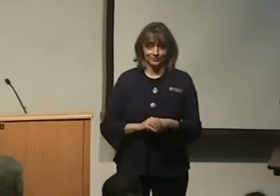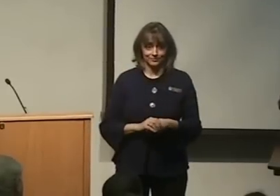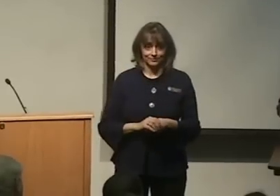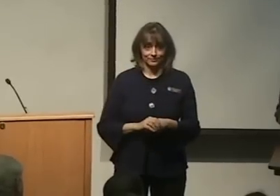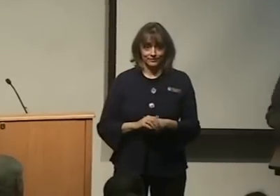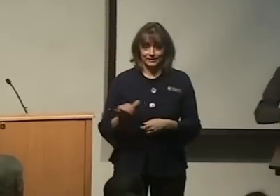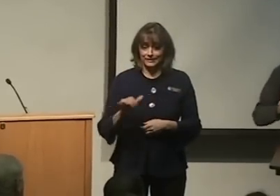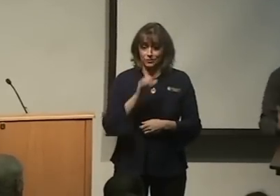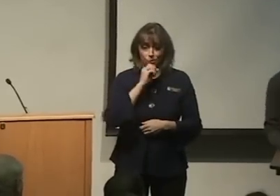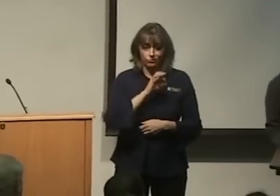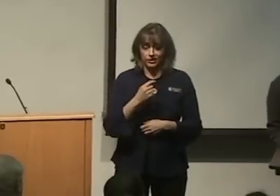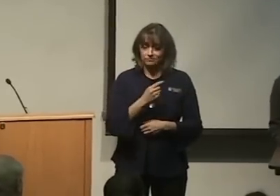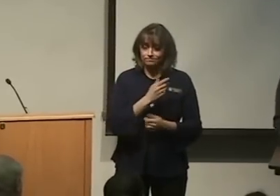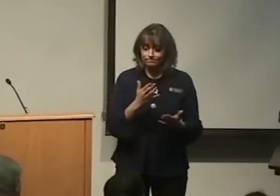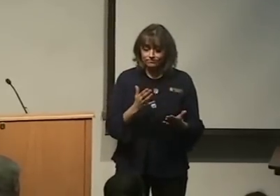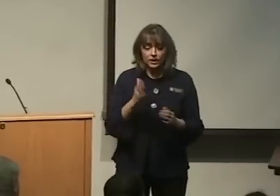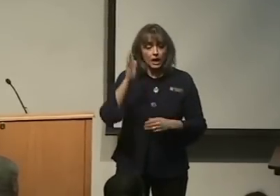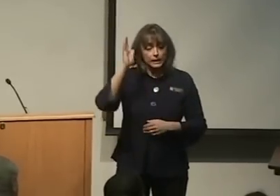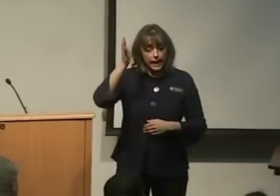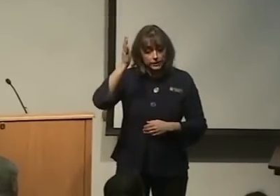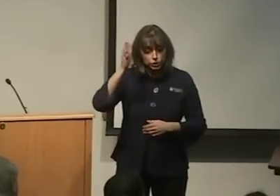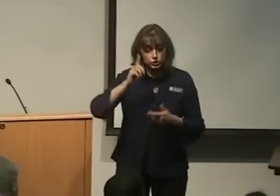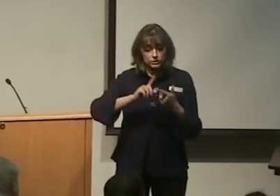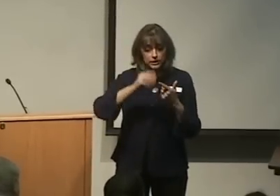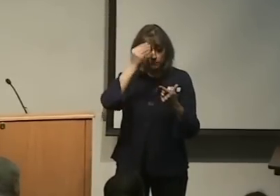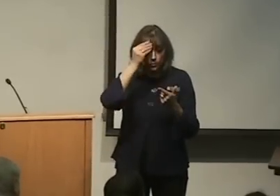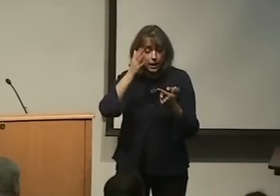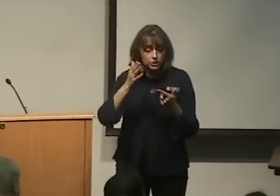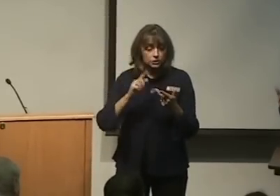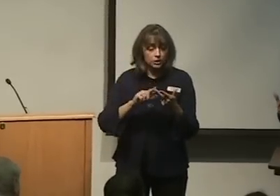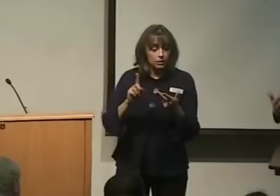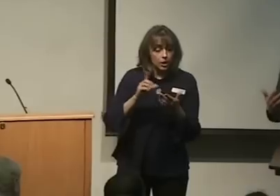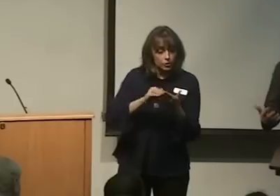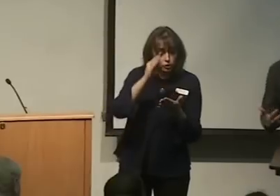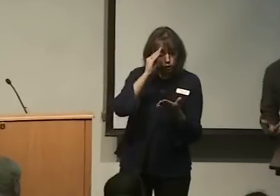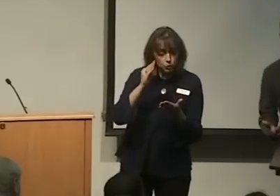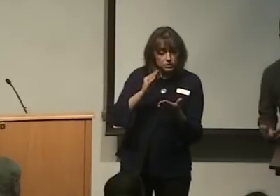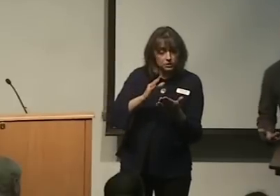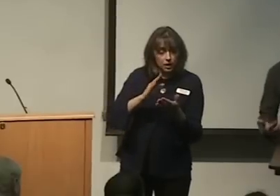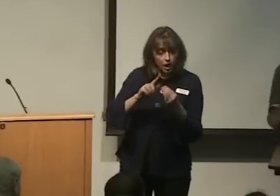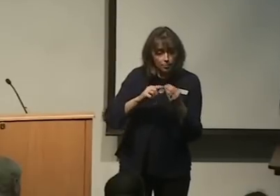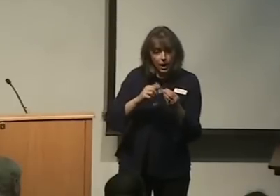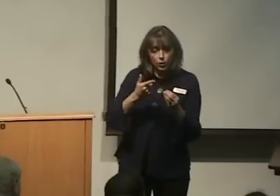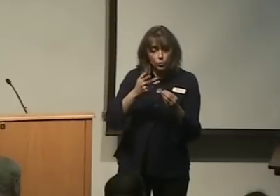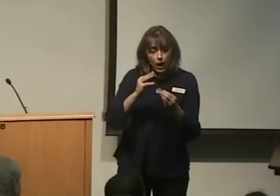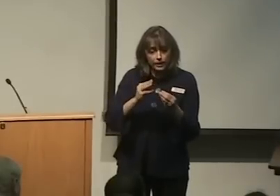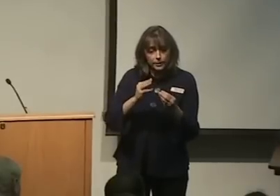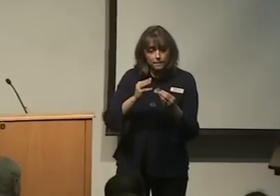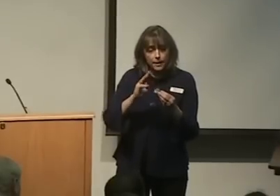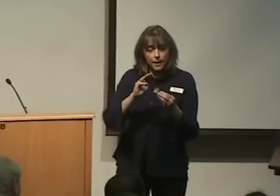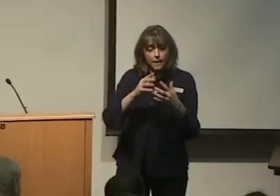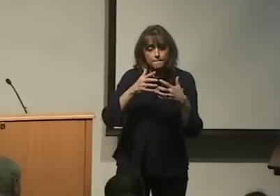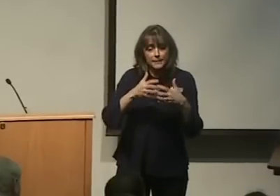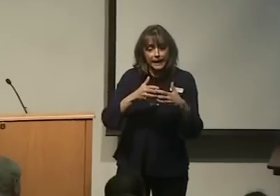You had information, and the only place that students were going to learn about quantum mechanics was in your lecture hall.